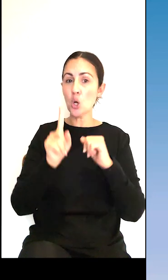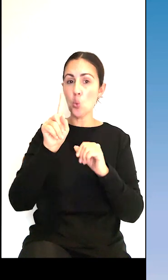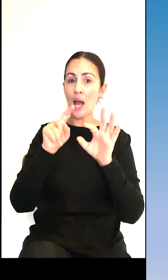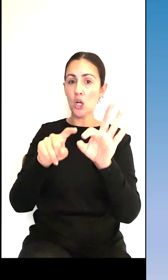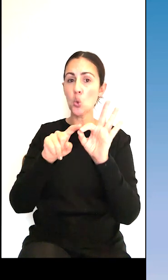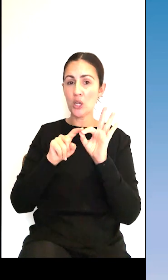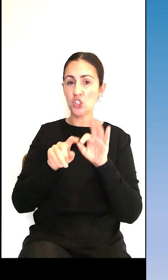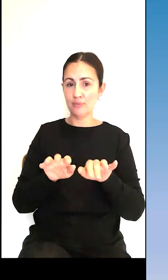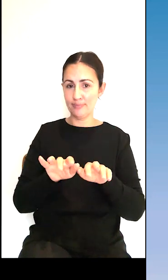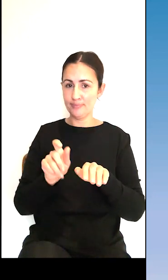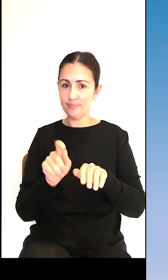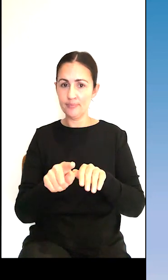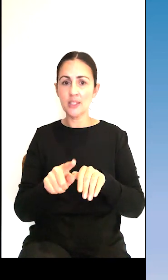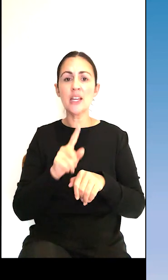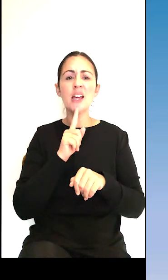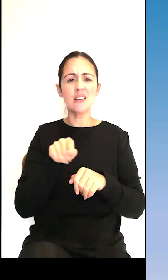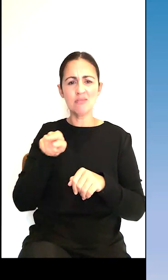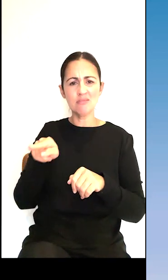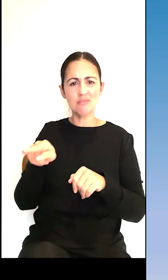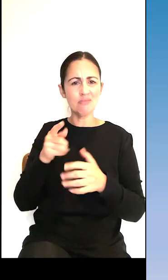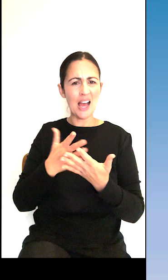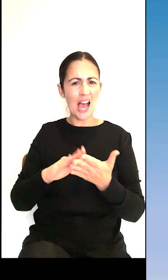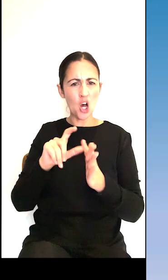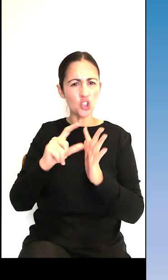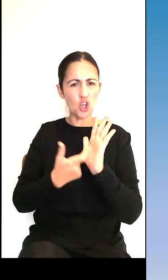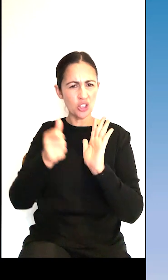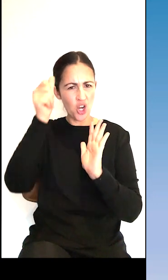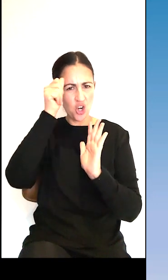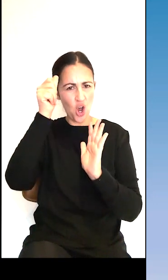Somebody has asked 'How do medical staff know someone has an advance care plan in their My Health Record?'